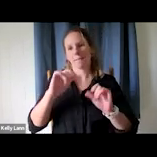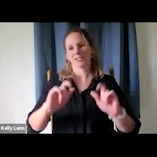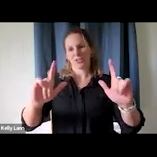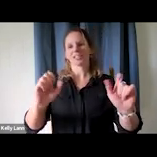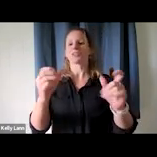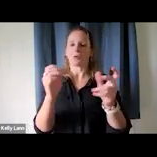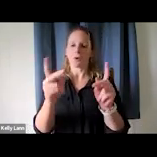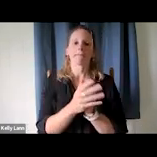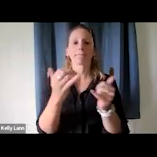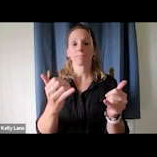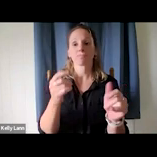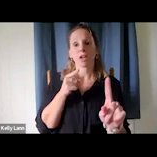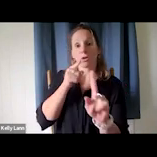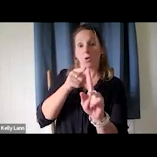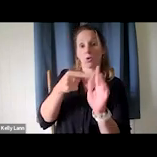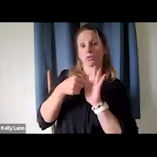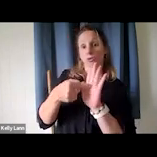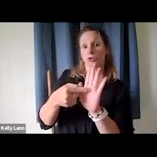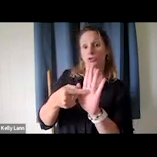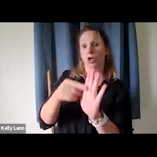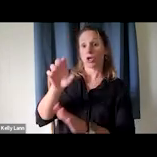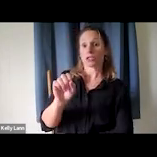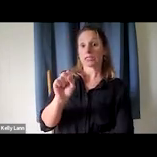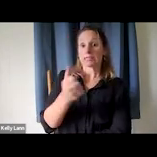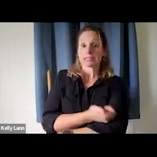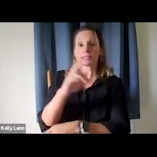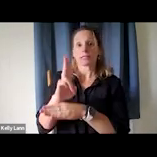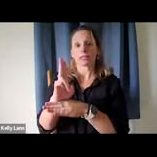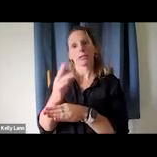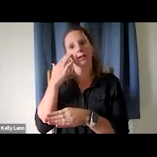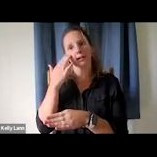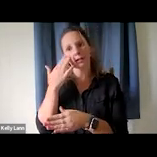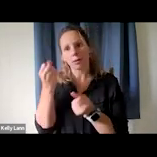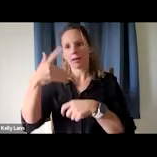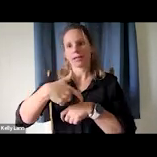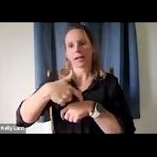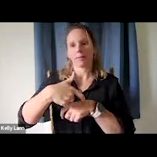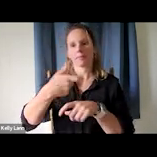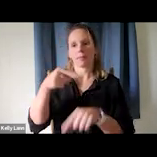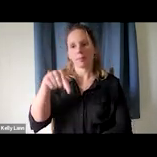So the goal is to demonstrate that substance use, as you we've heard a thousand times throughout this talk